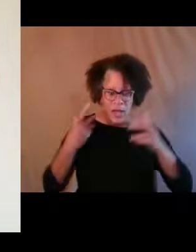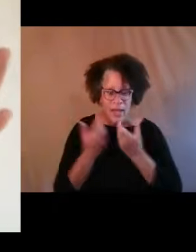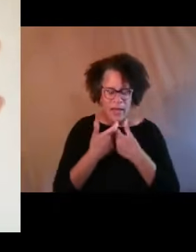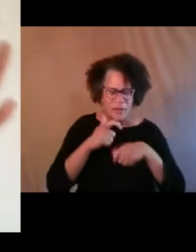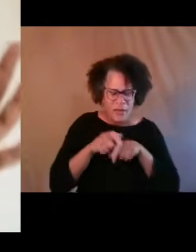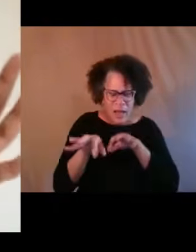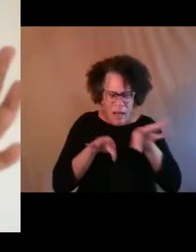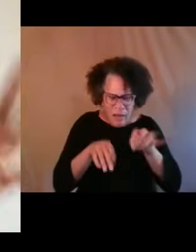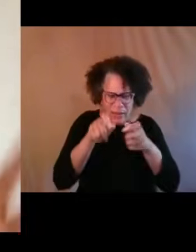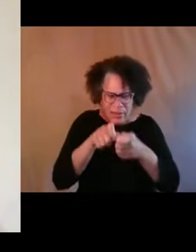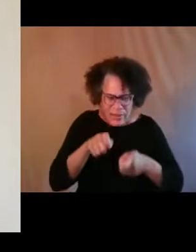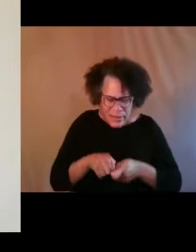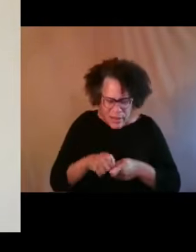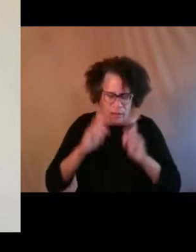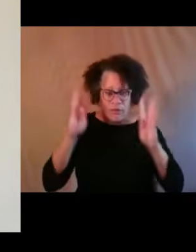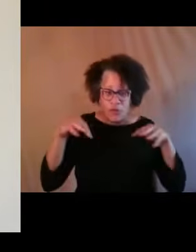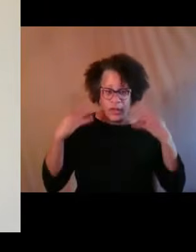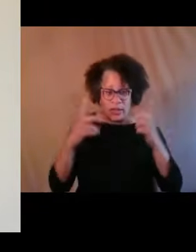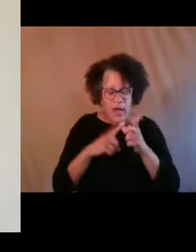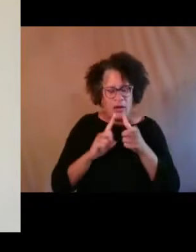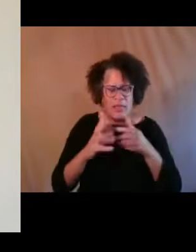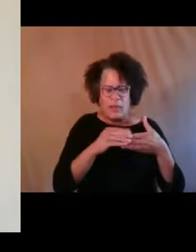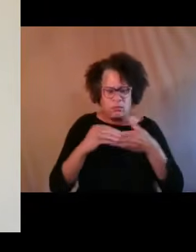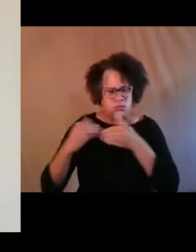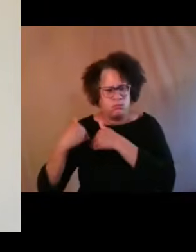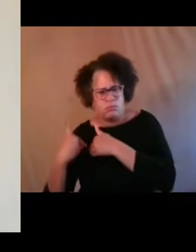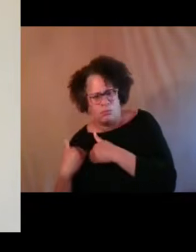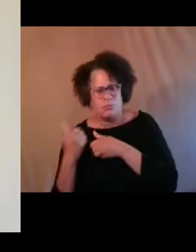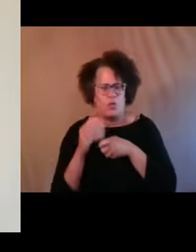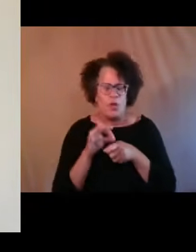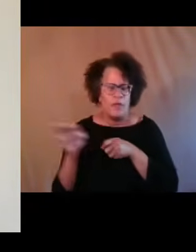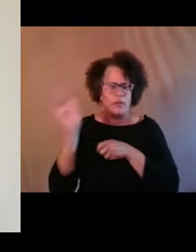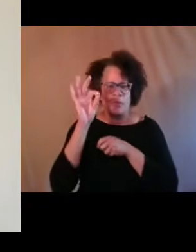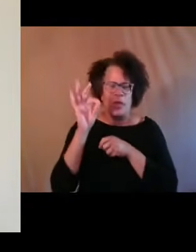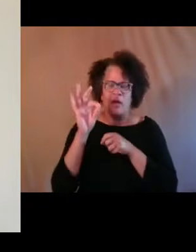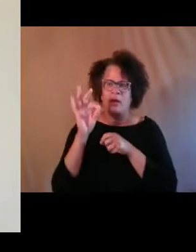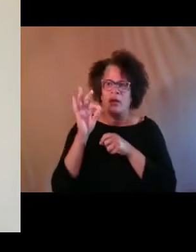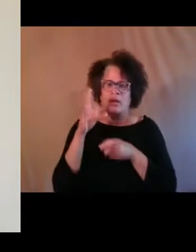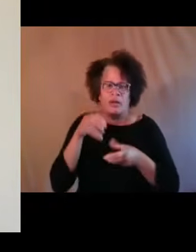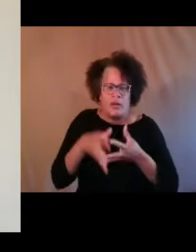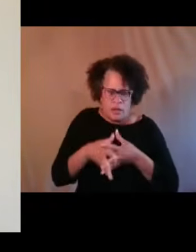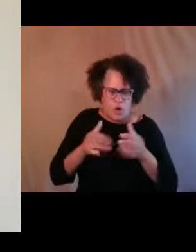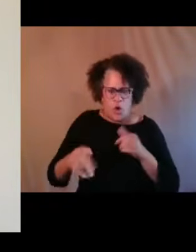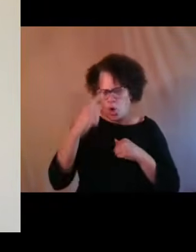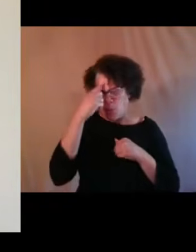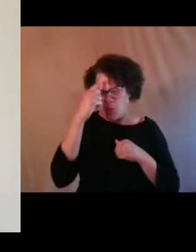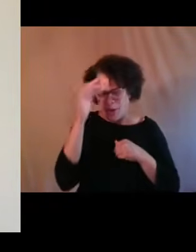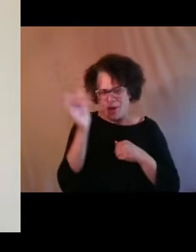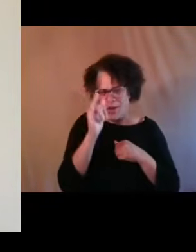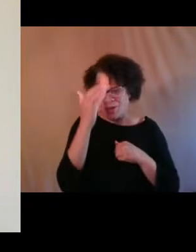Freaked out and charged at the spirit's hooks deep in her brain's knowing signal.